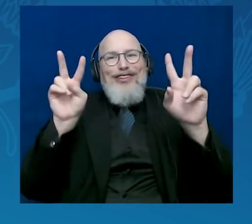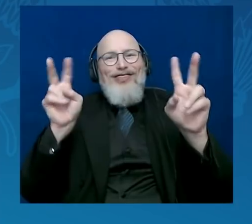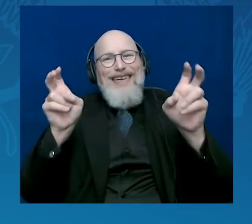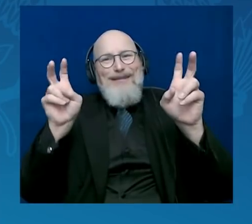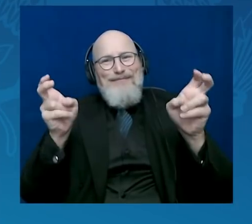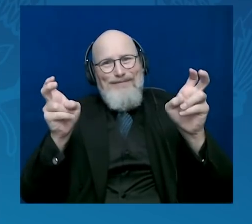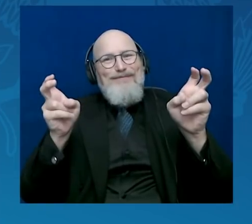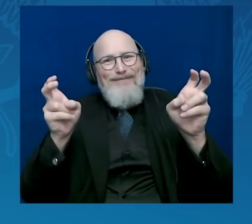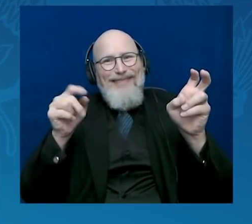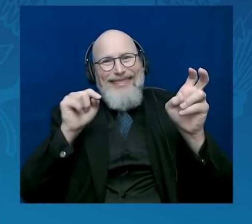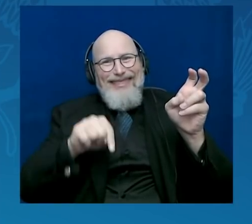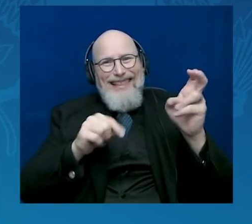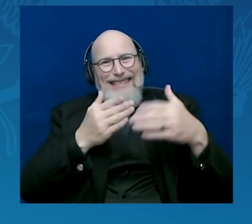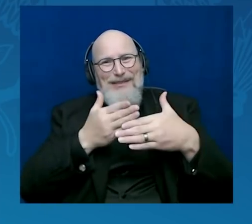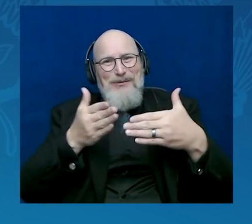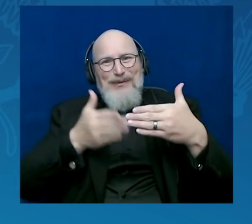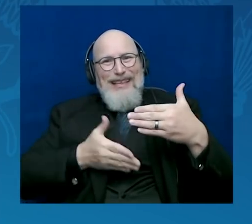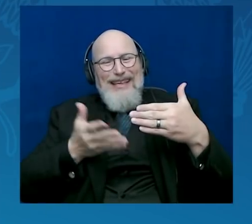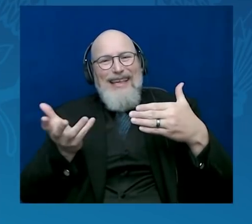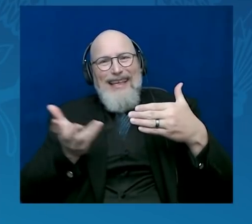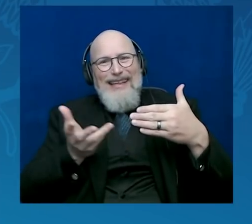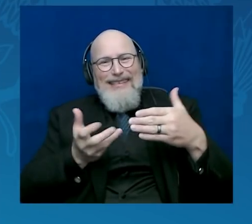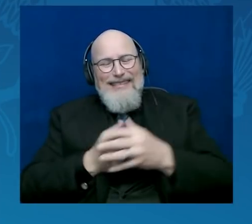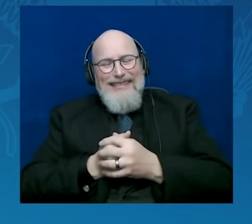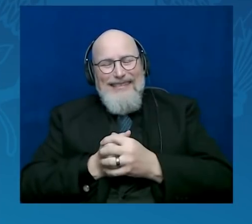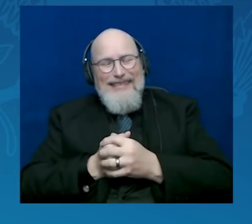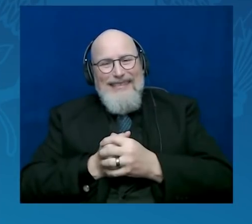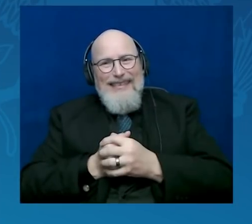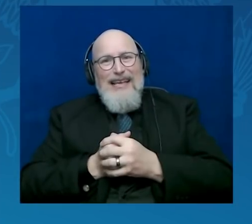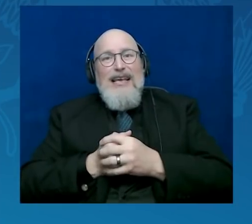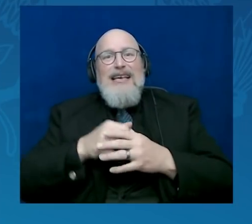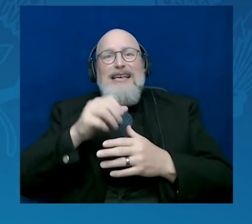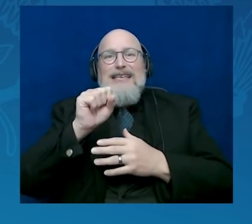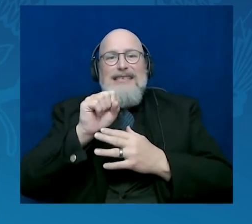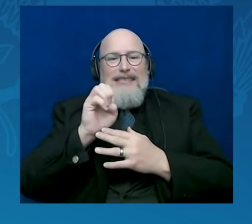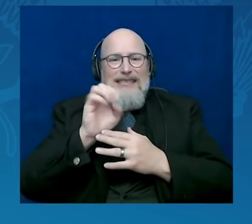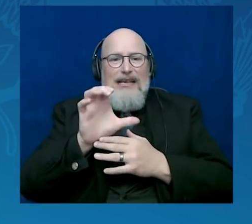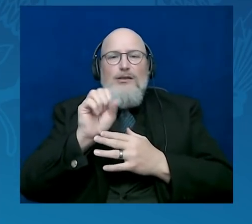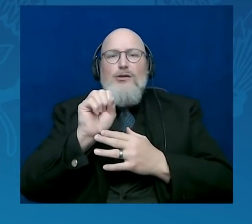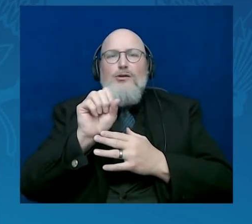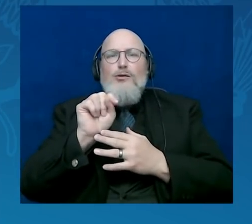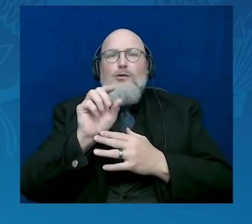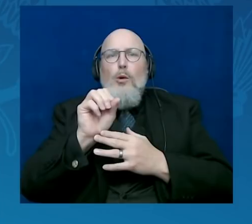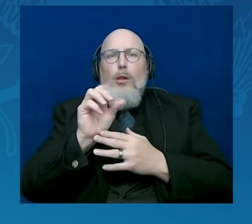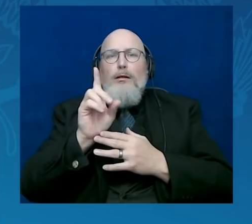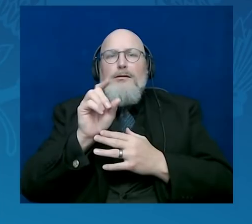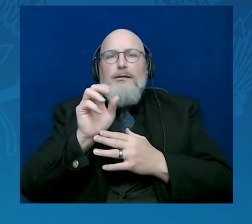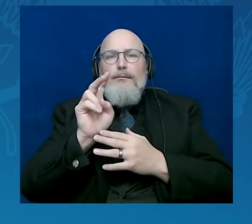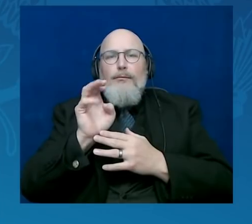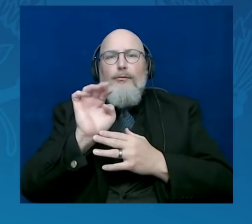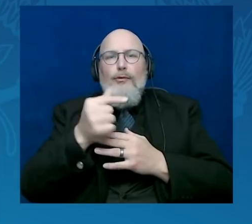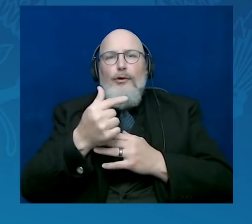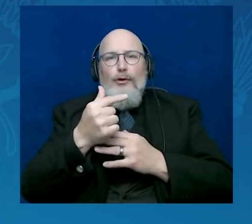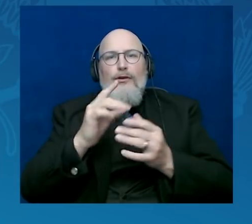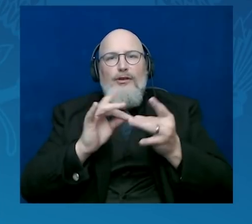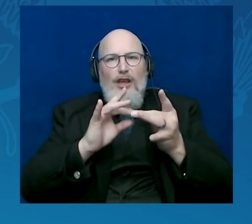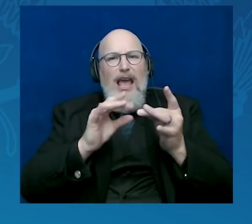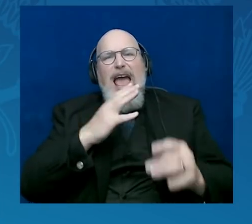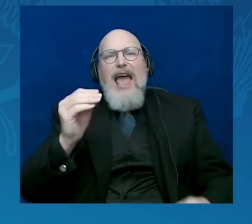which has been when Secretary Stoltenberg spoke earlier and Chancellor Scholz spoke just before you.